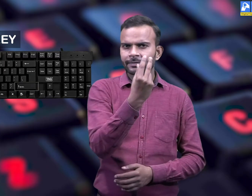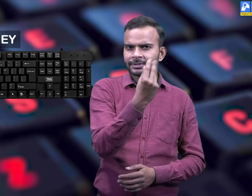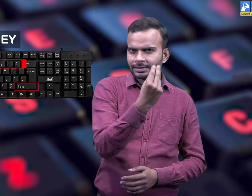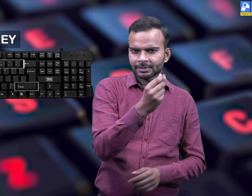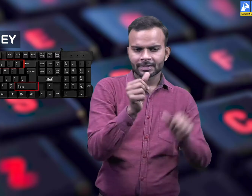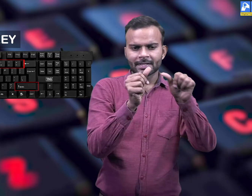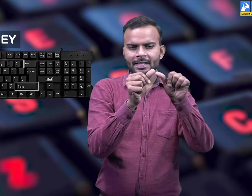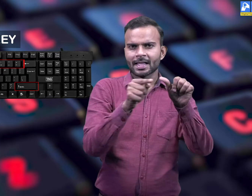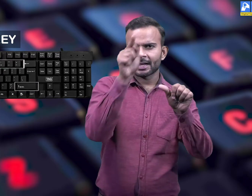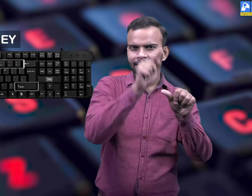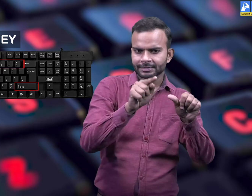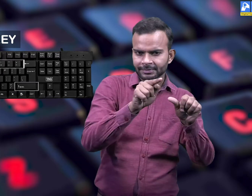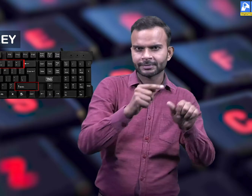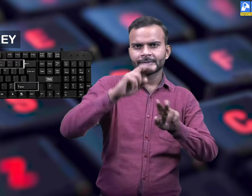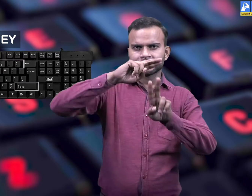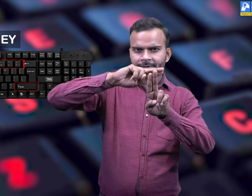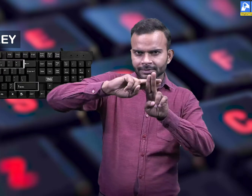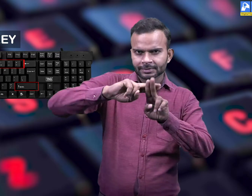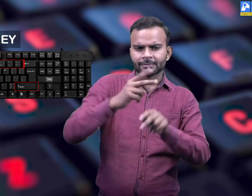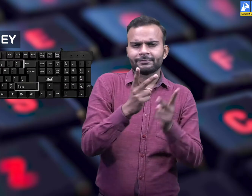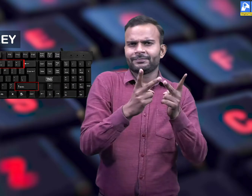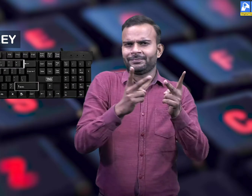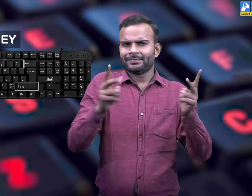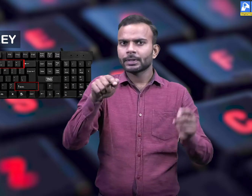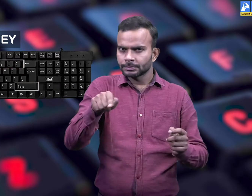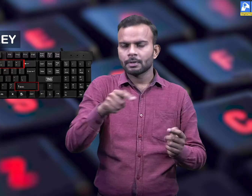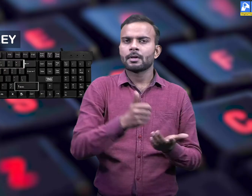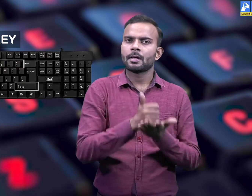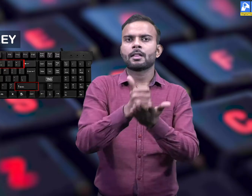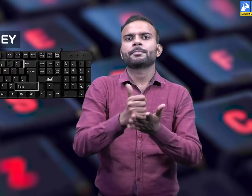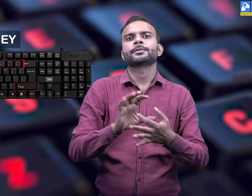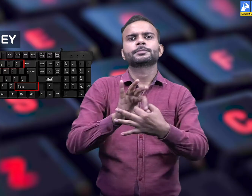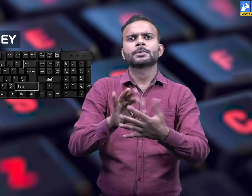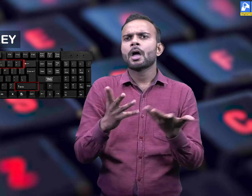You can see that there are some characters written up on the letters like asterisk, at the rate, hashtag etc.